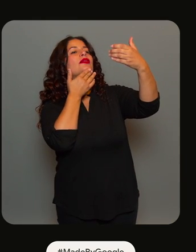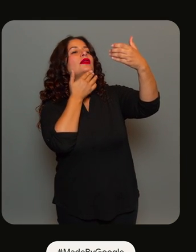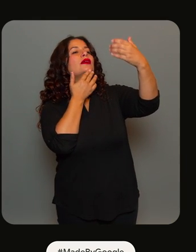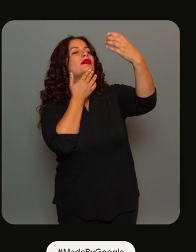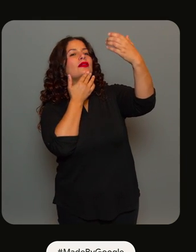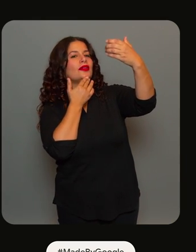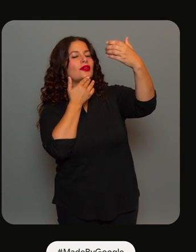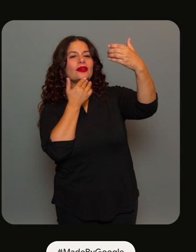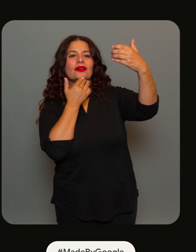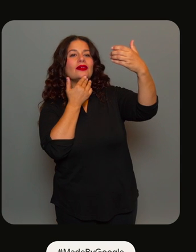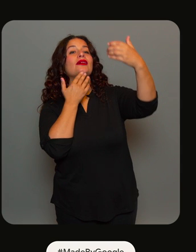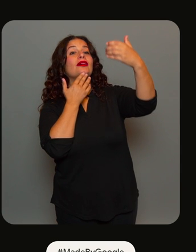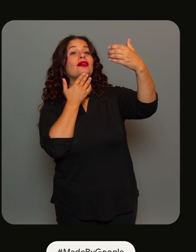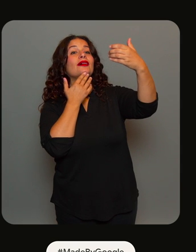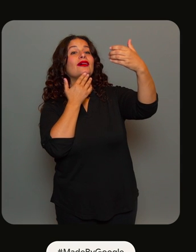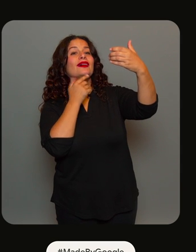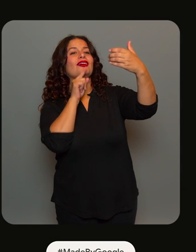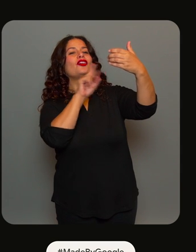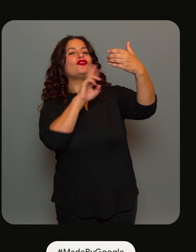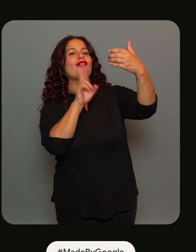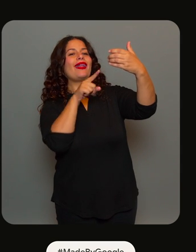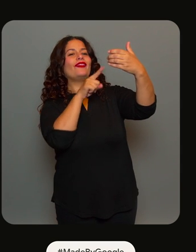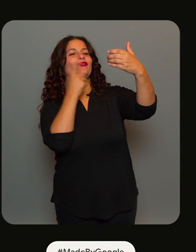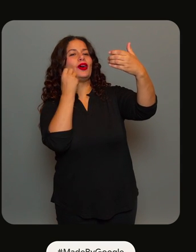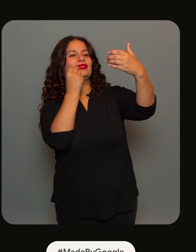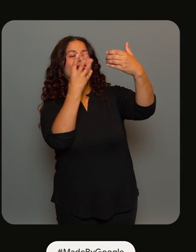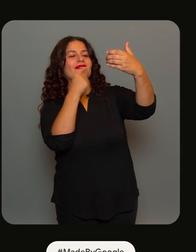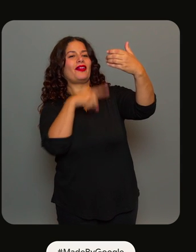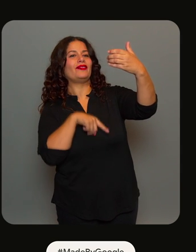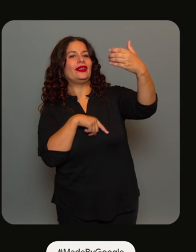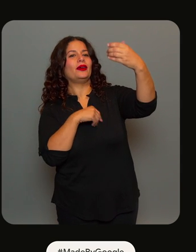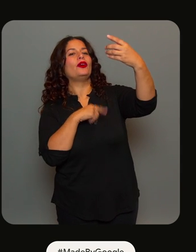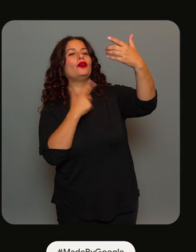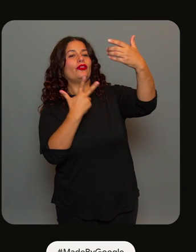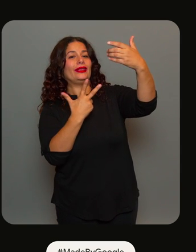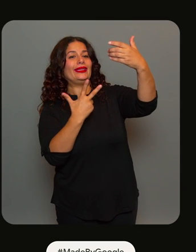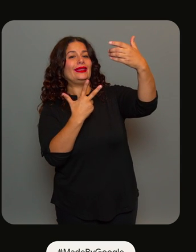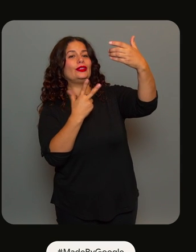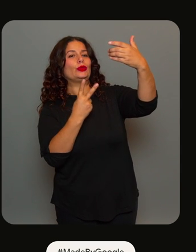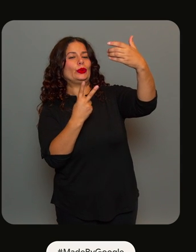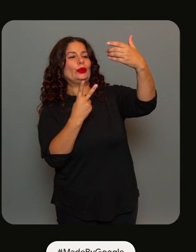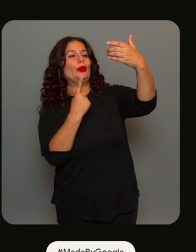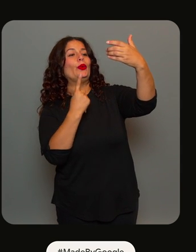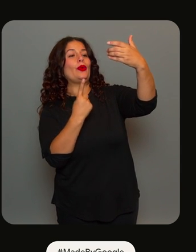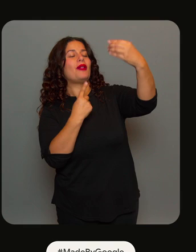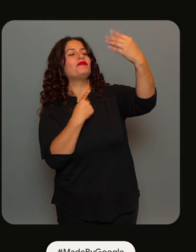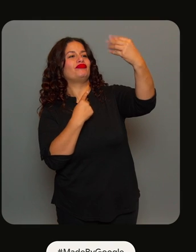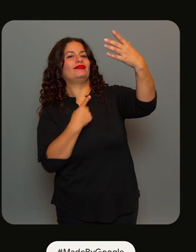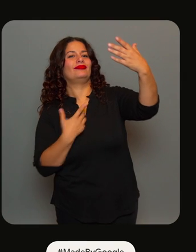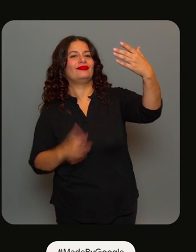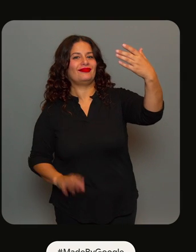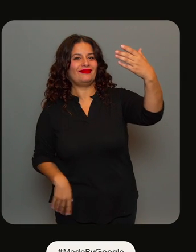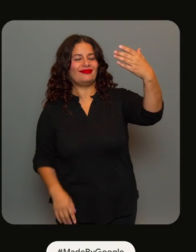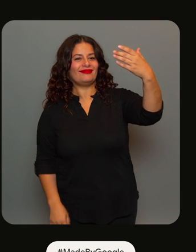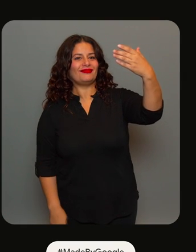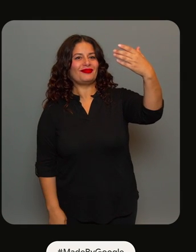Ready for selfie. Three, two, one. Photo taken. One face. Oh, my God. I love this. One face.